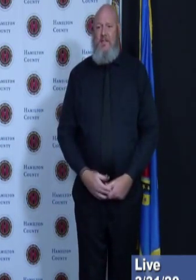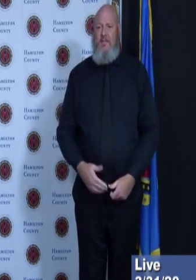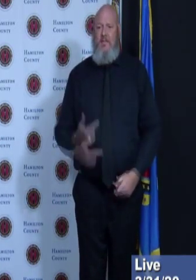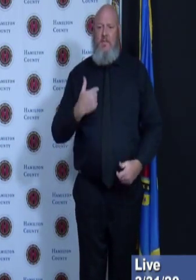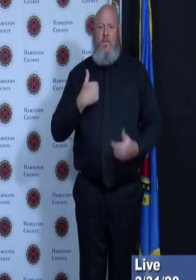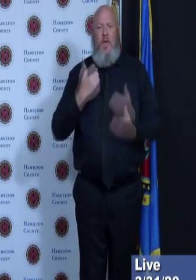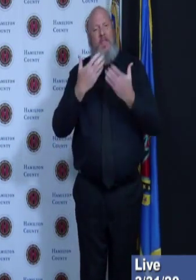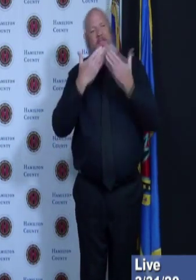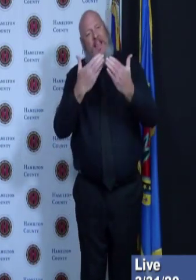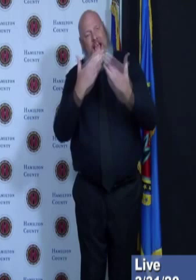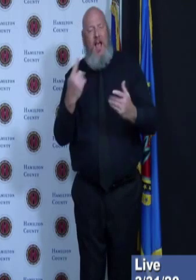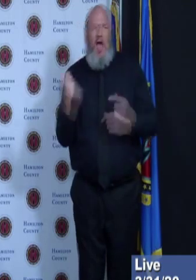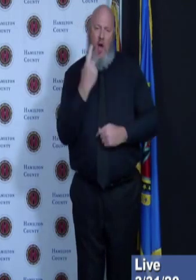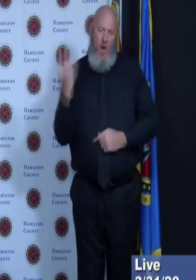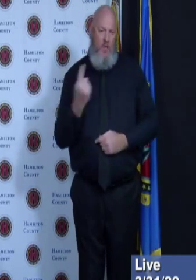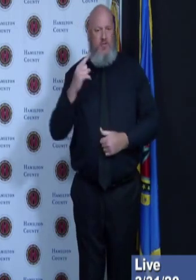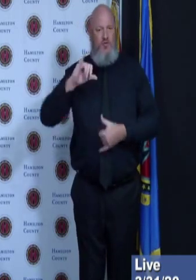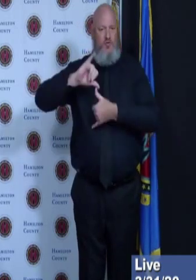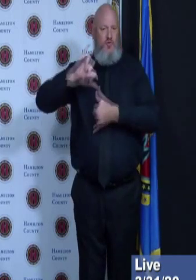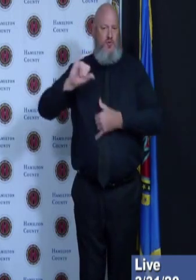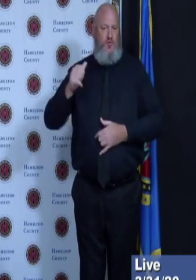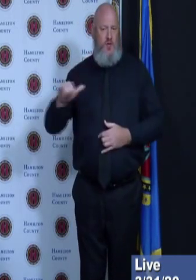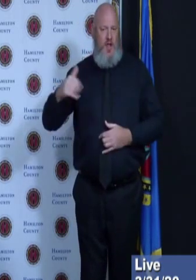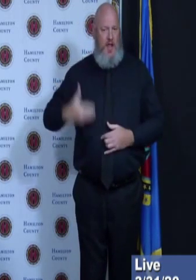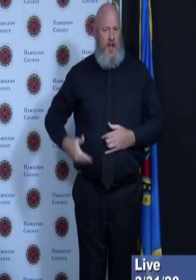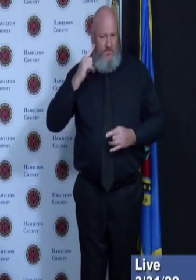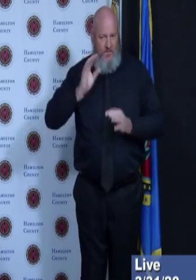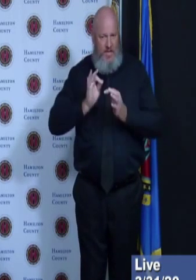to interpret and we're gonna start with the numbers